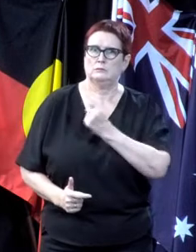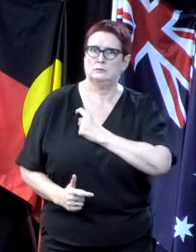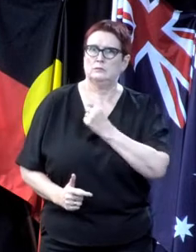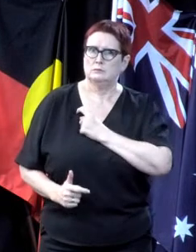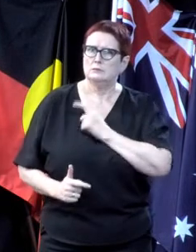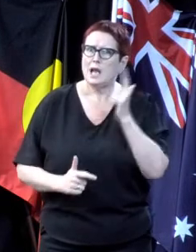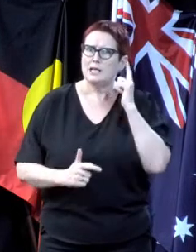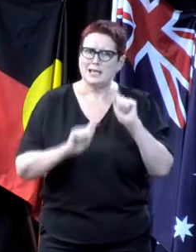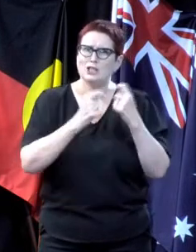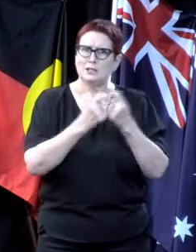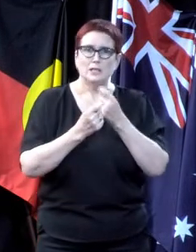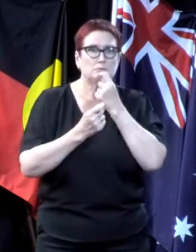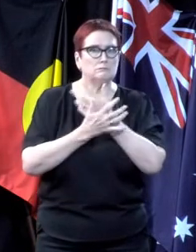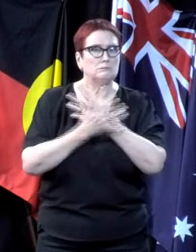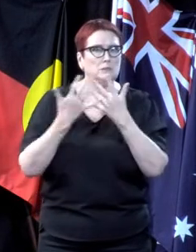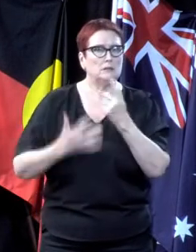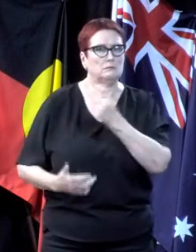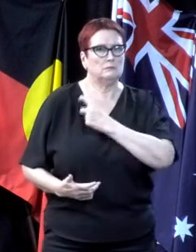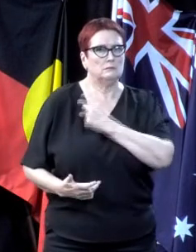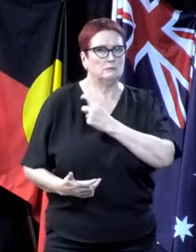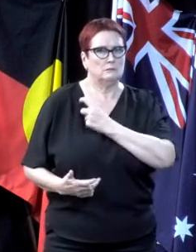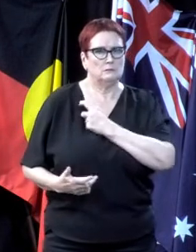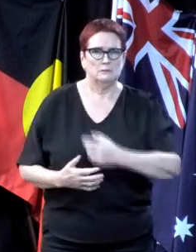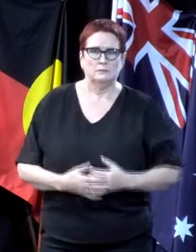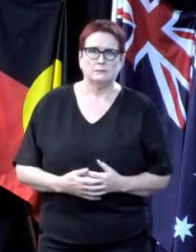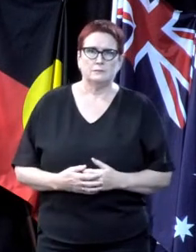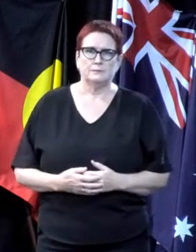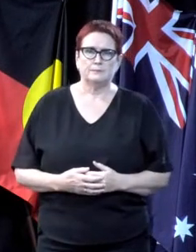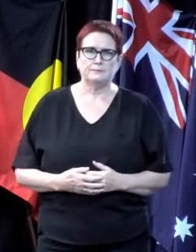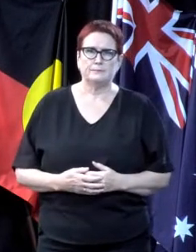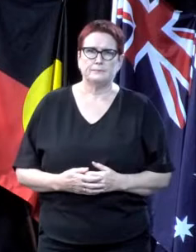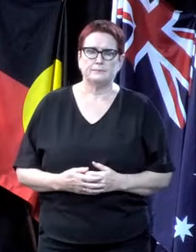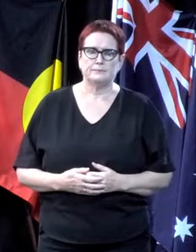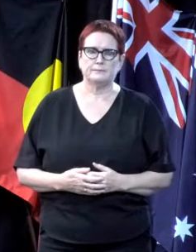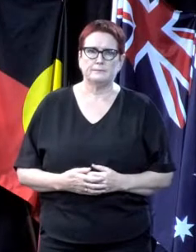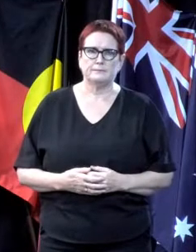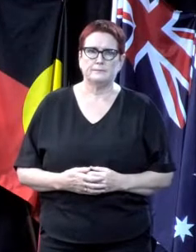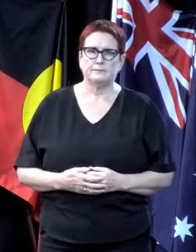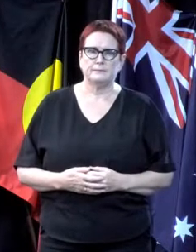So we required – the journey needed to be not quick.